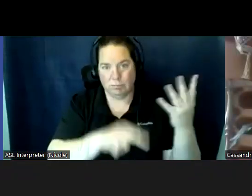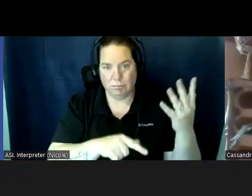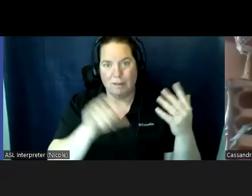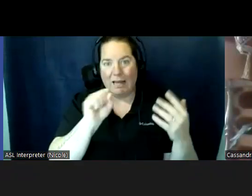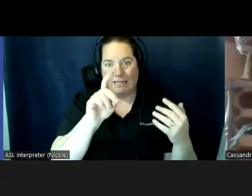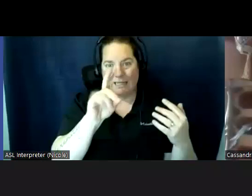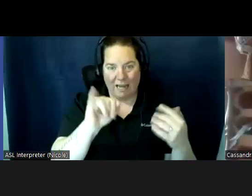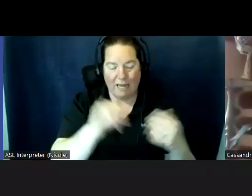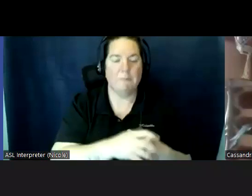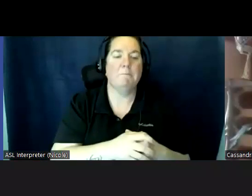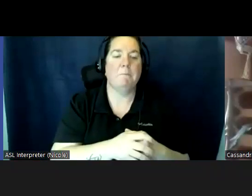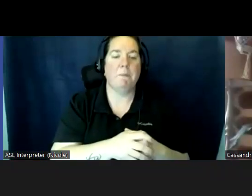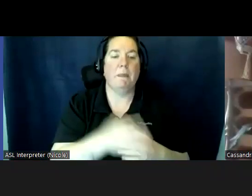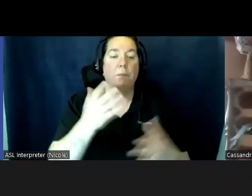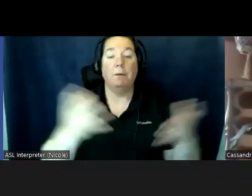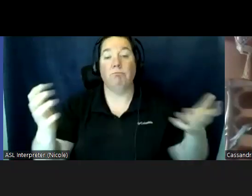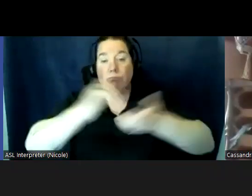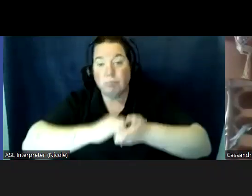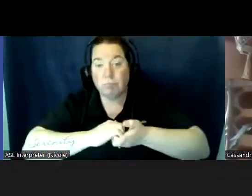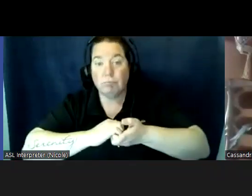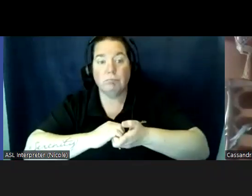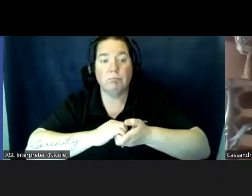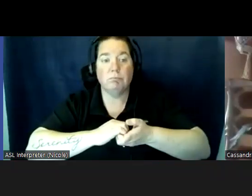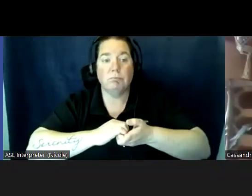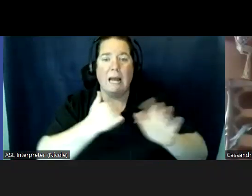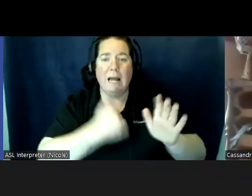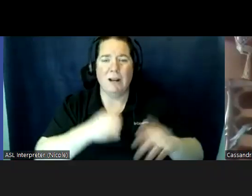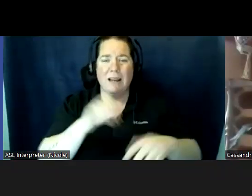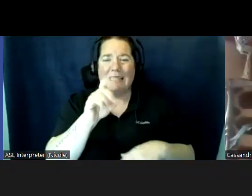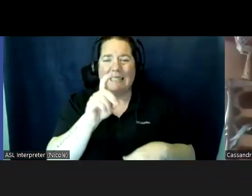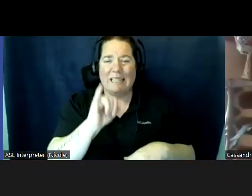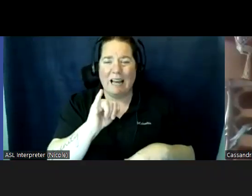might include collaborating and I'm sorry when I say SDI. I mean Specially Designed